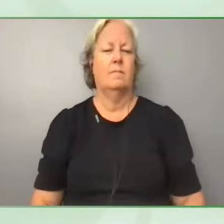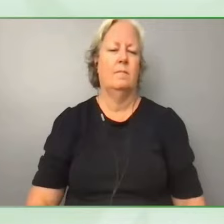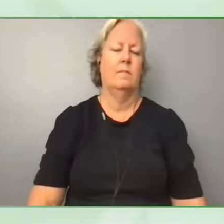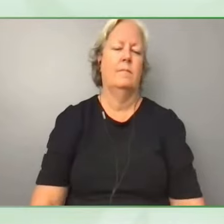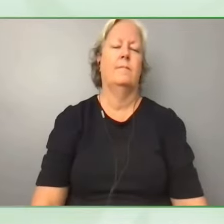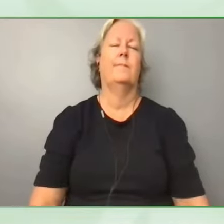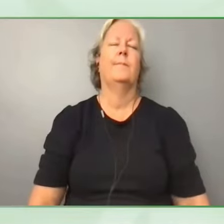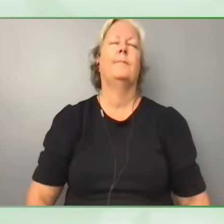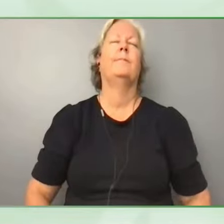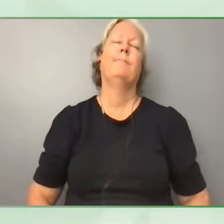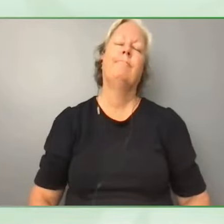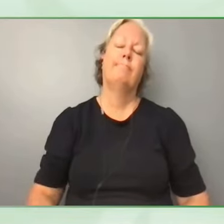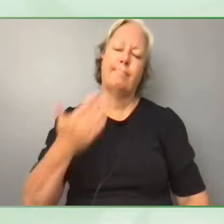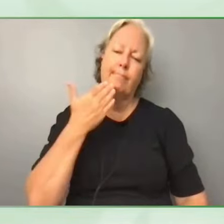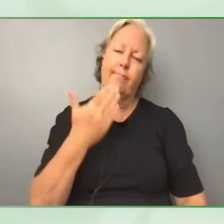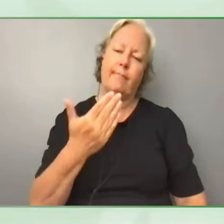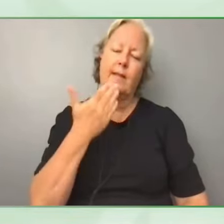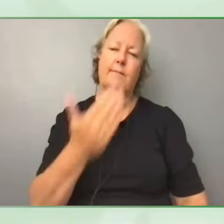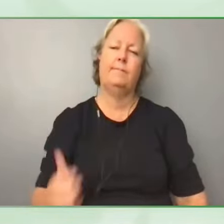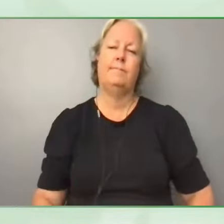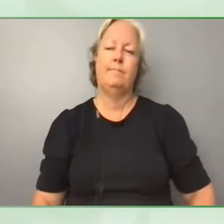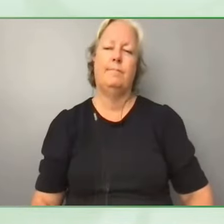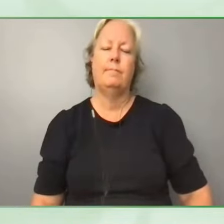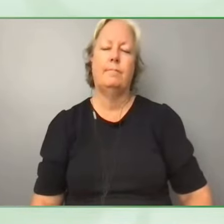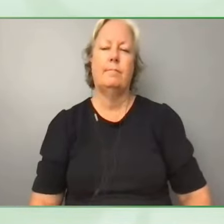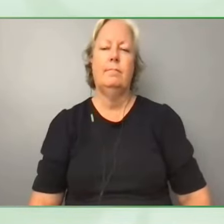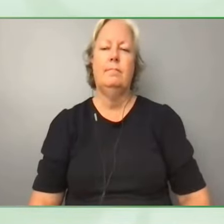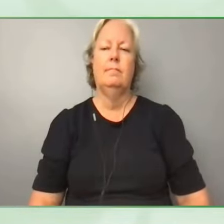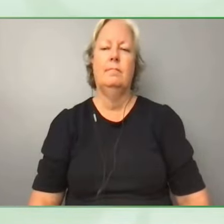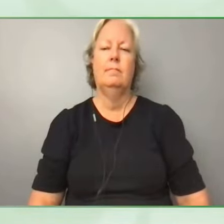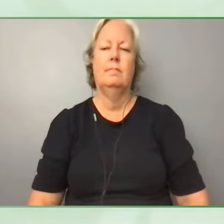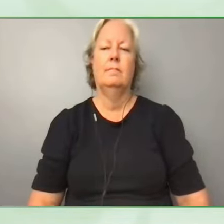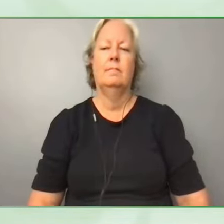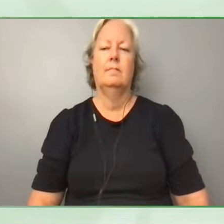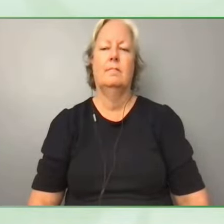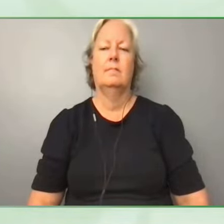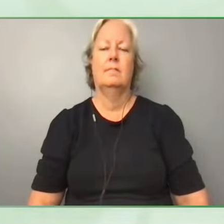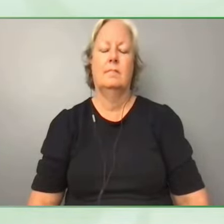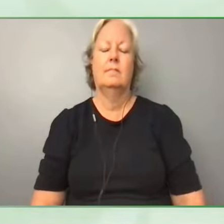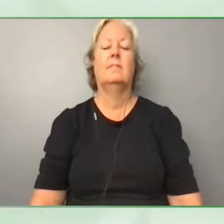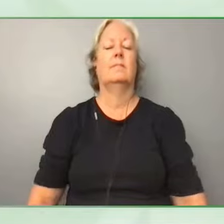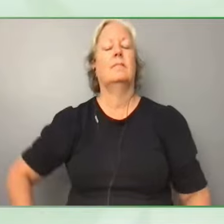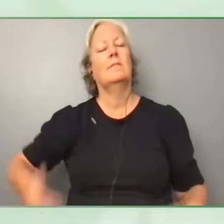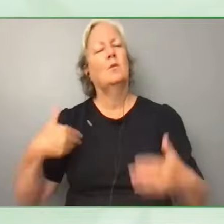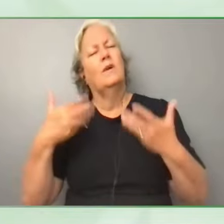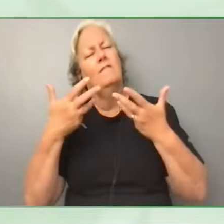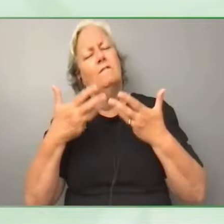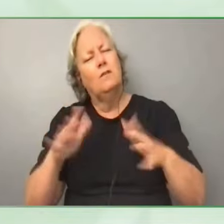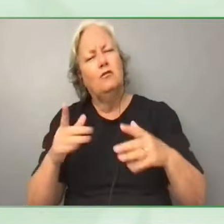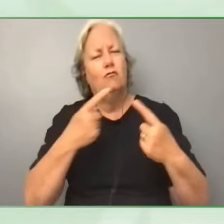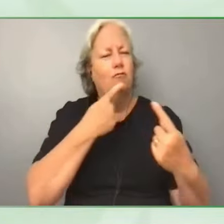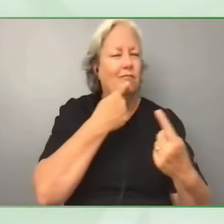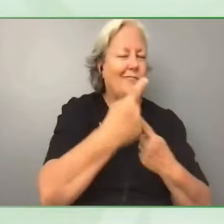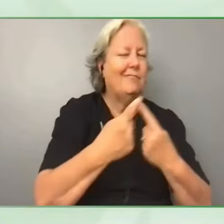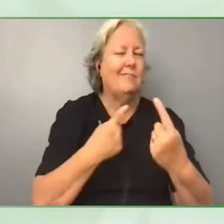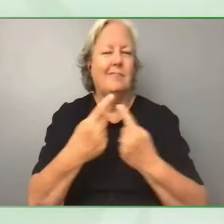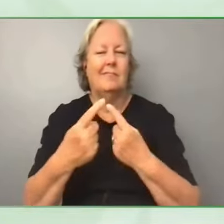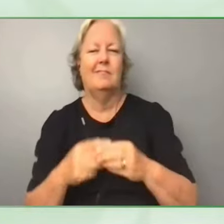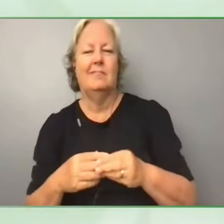As we have discussed, it's not about just taking people back to